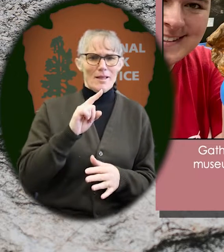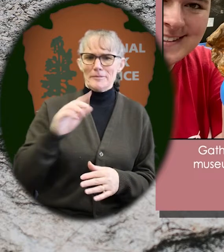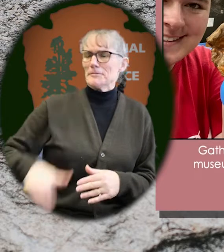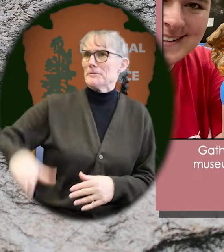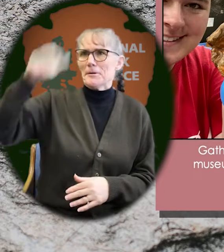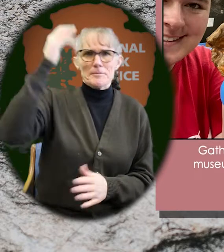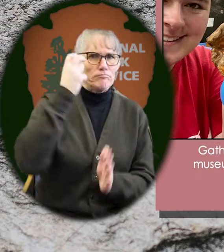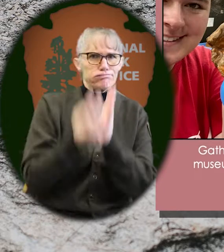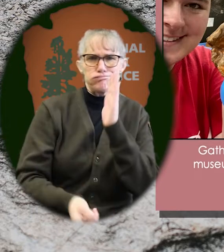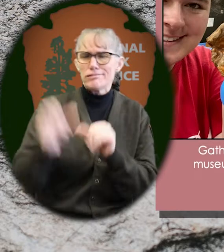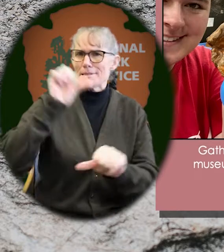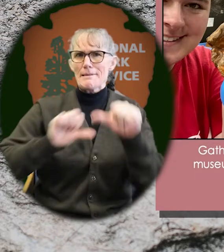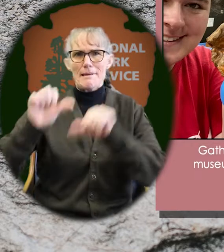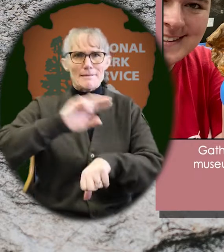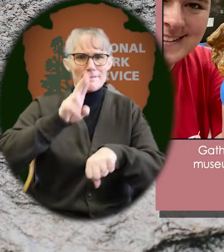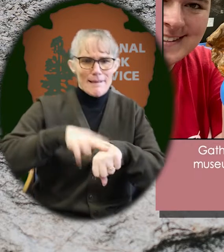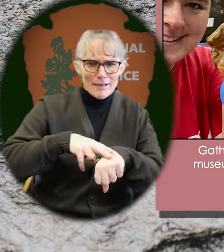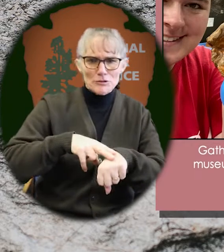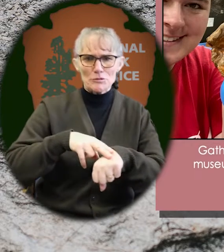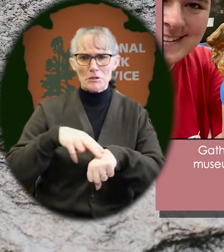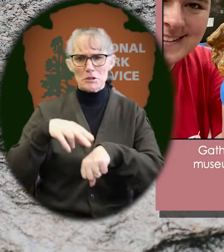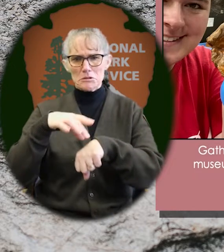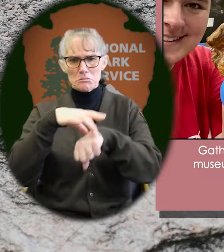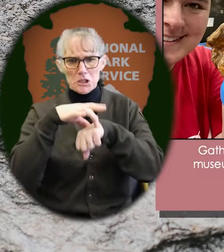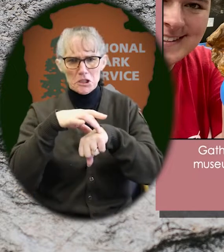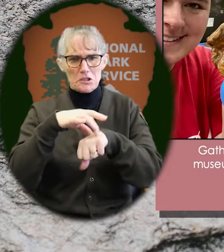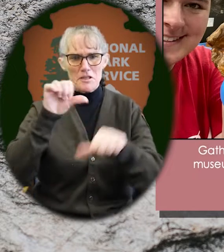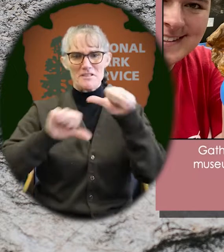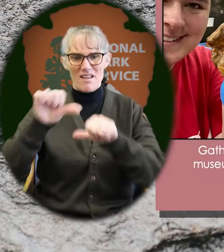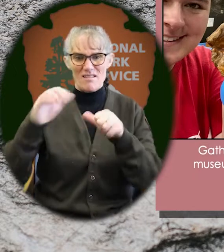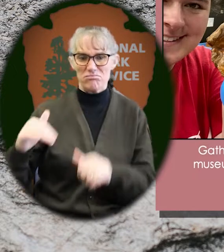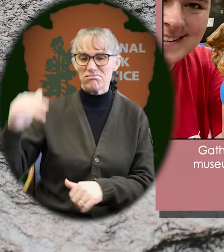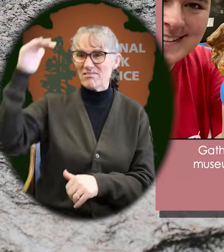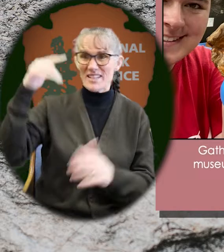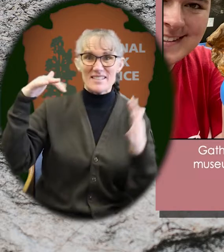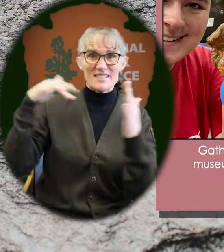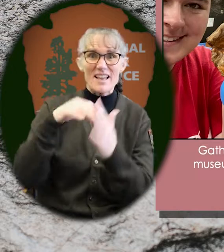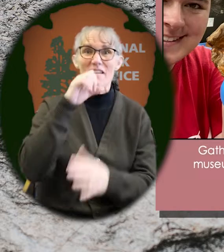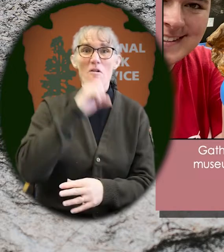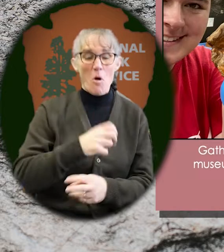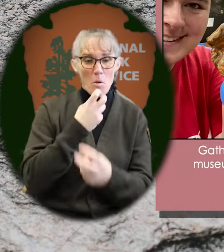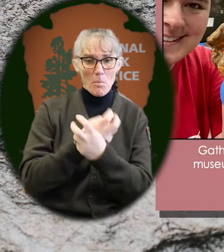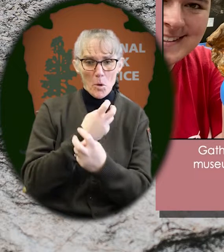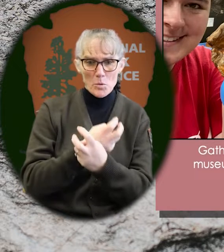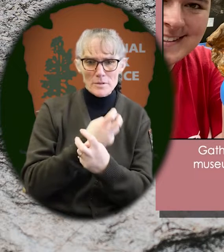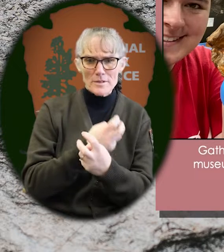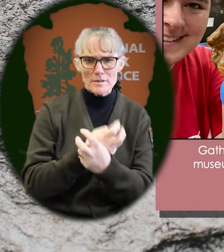but for a while I didn't quite know that paleontology was really a real job that I could actually have.